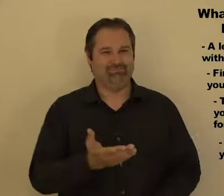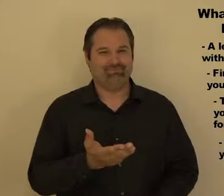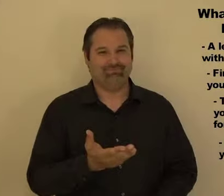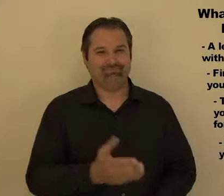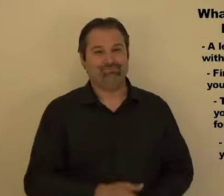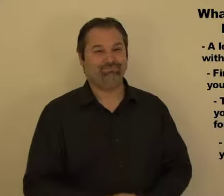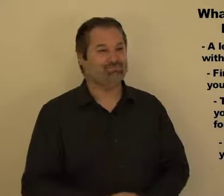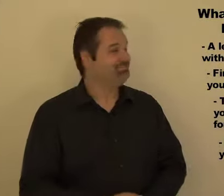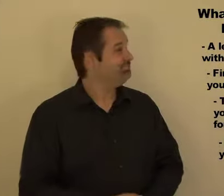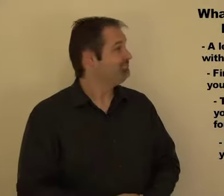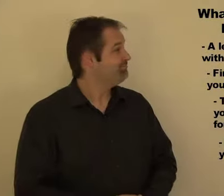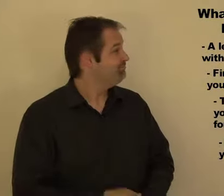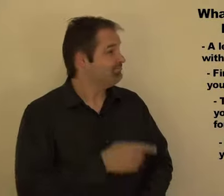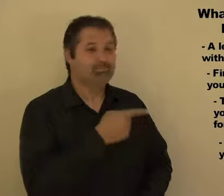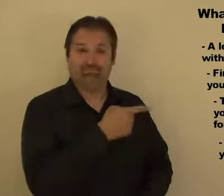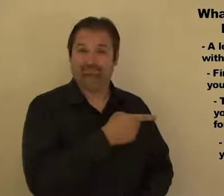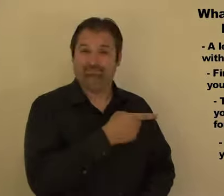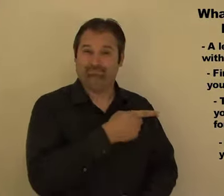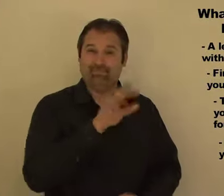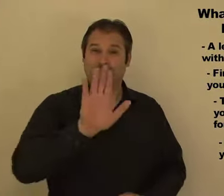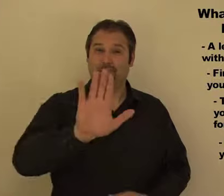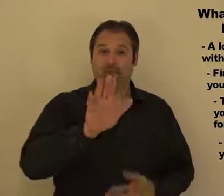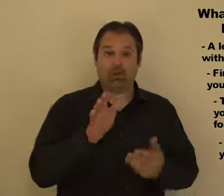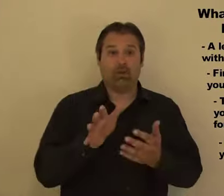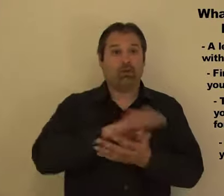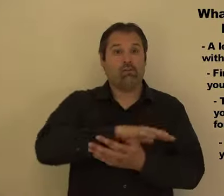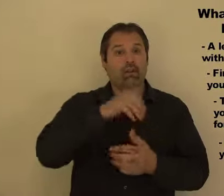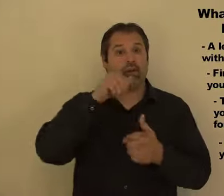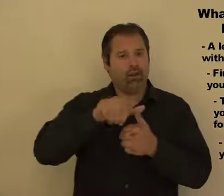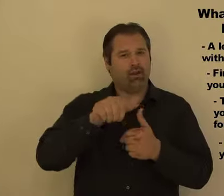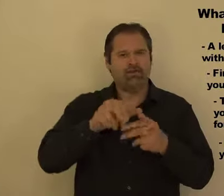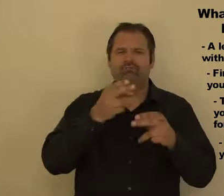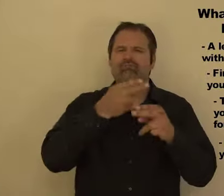and a brief description about that.